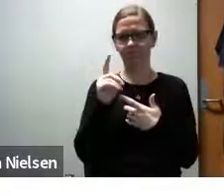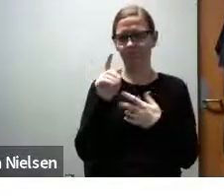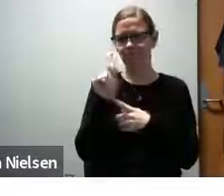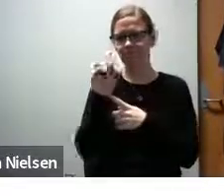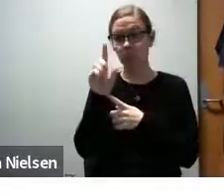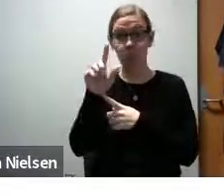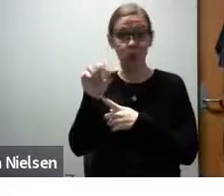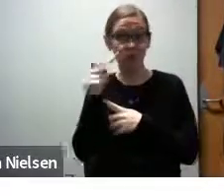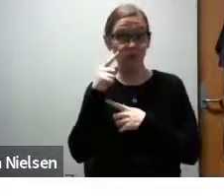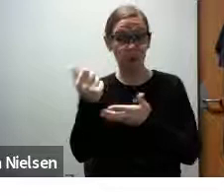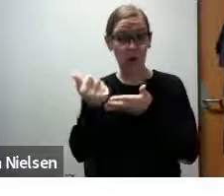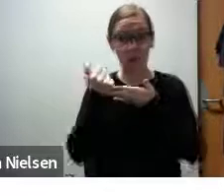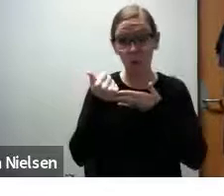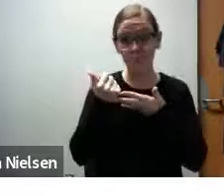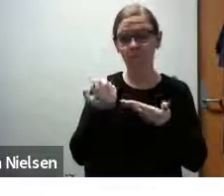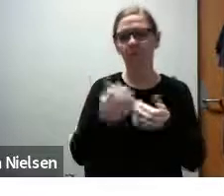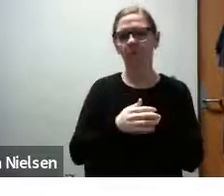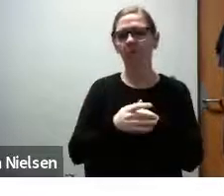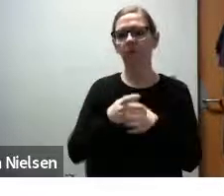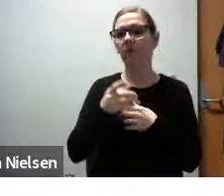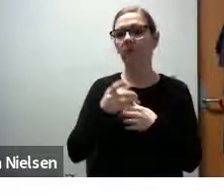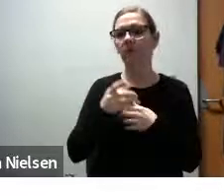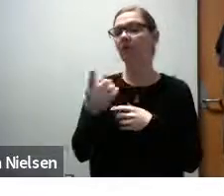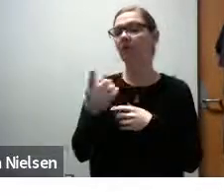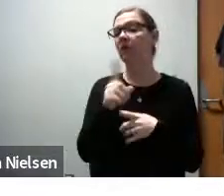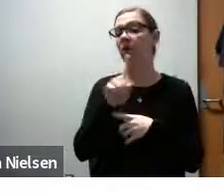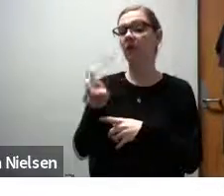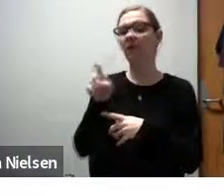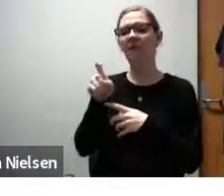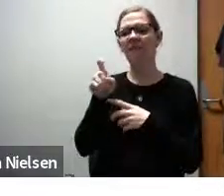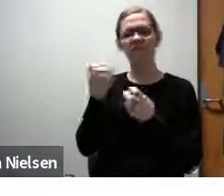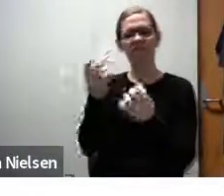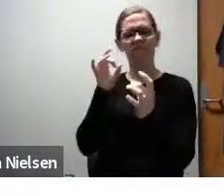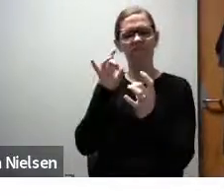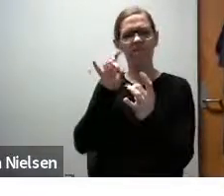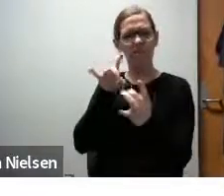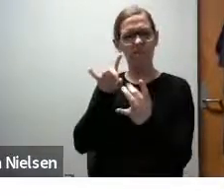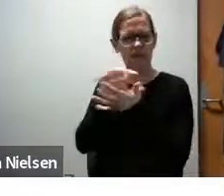Is it feedback for all of the computers or is it just one computer in particular. Um,